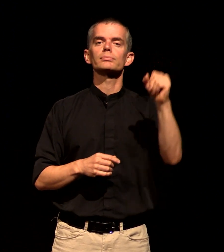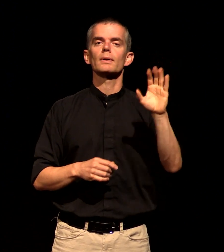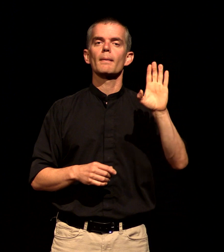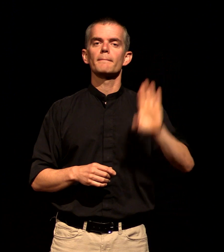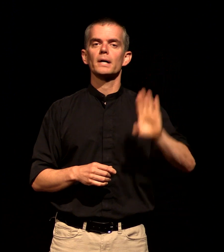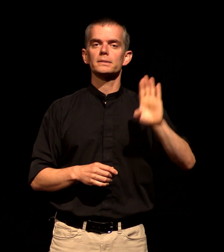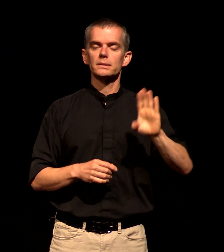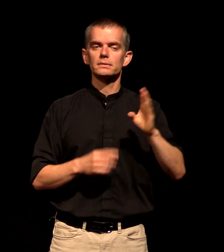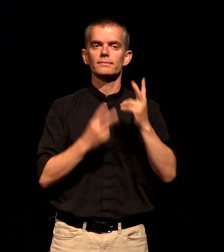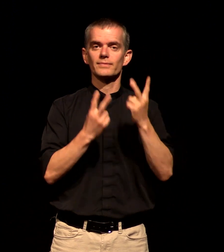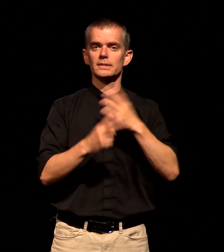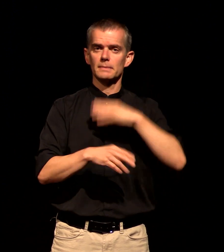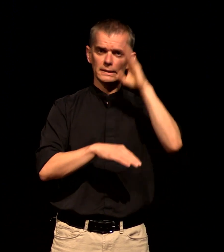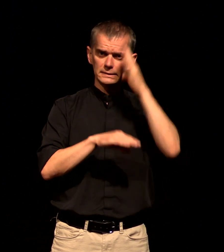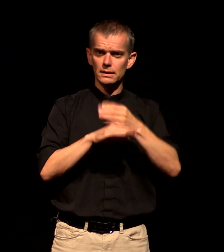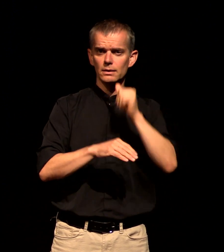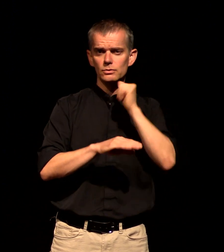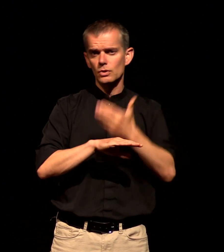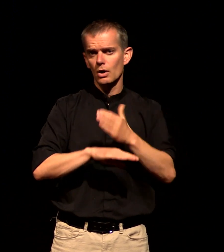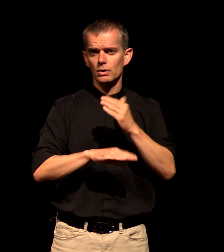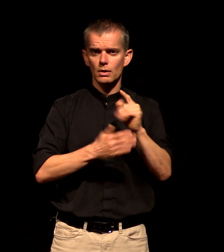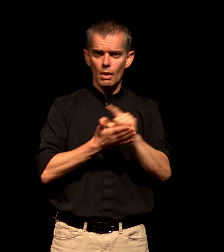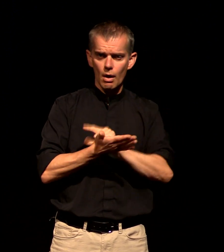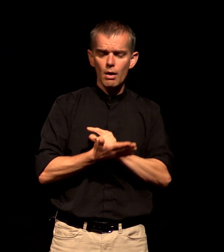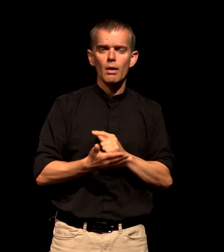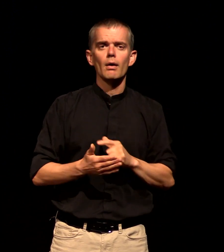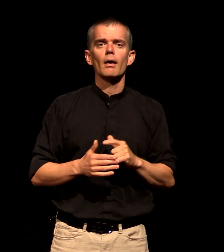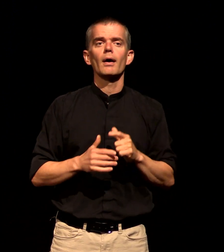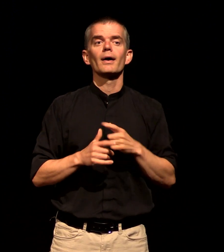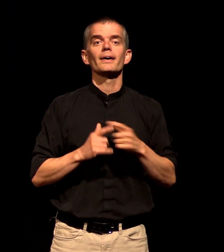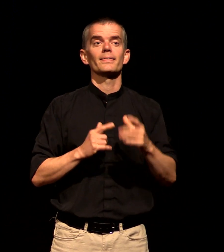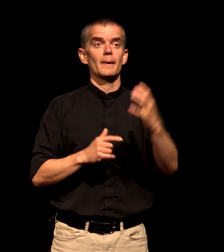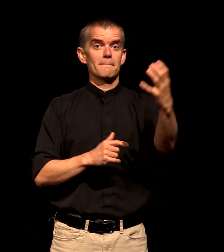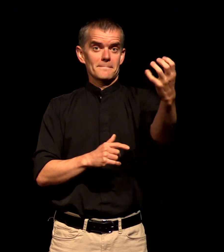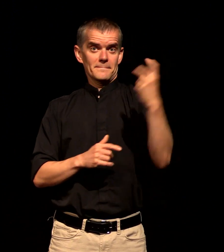to Boston to visit our son and daughter in law. And then I